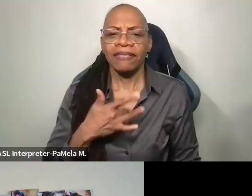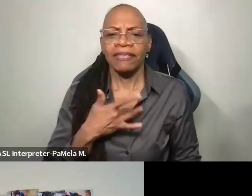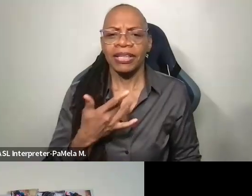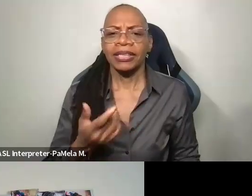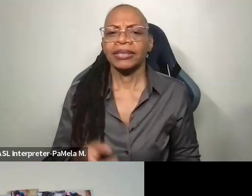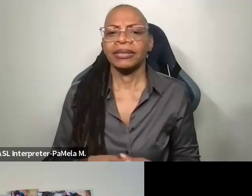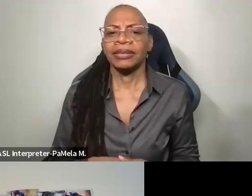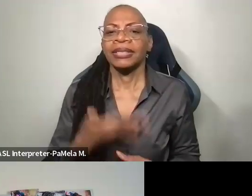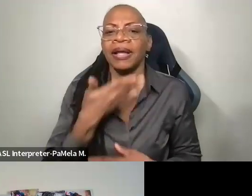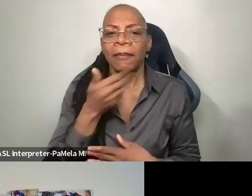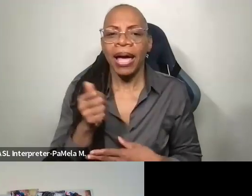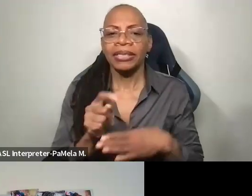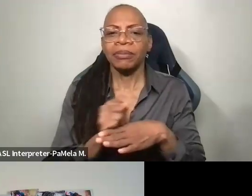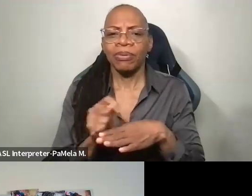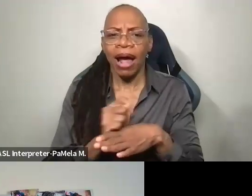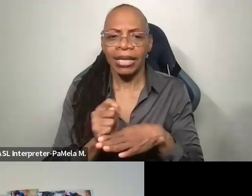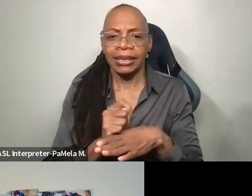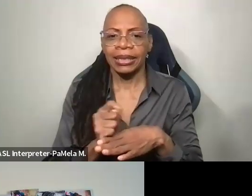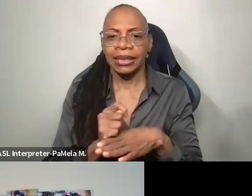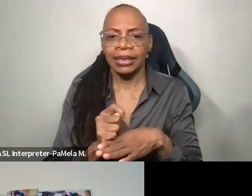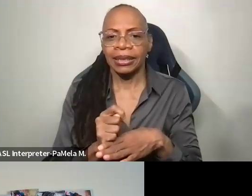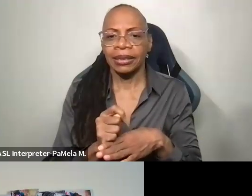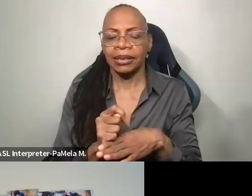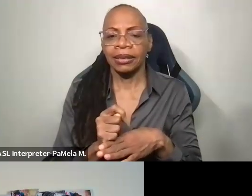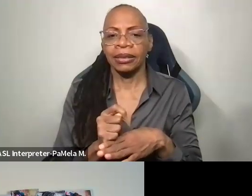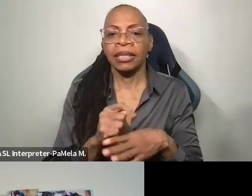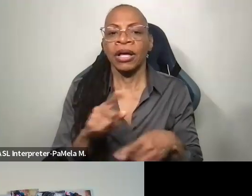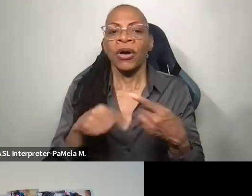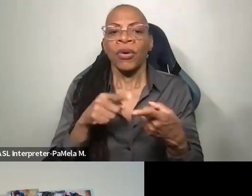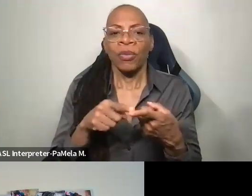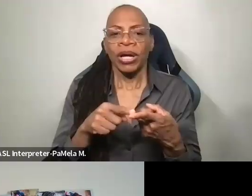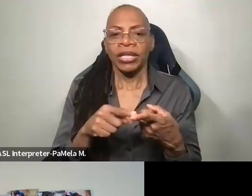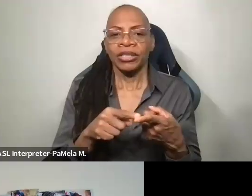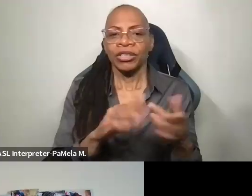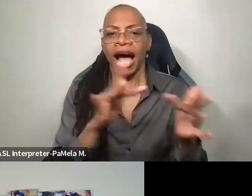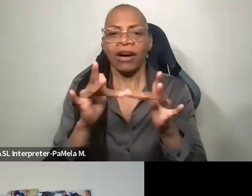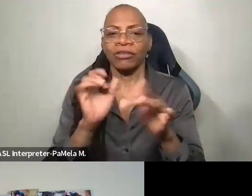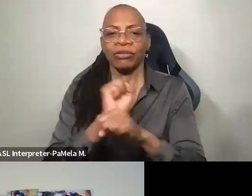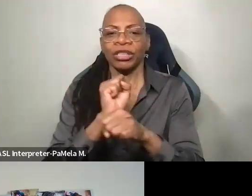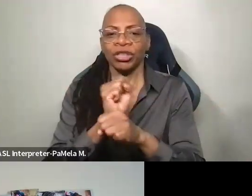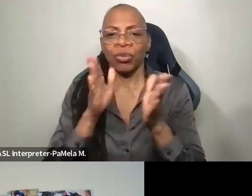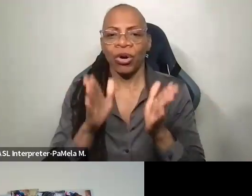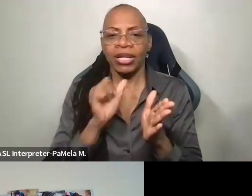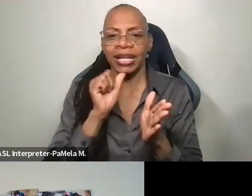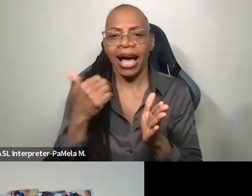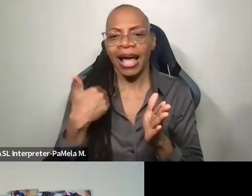to not have, like, different standards for different things. So if we're saying, like, record every contact, right, every time you connect with a client,